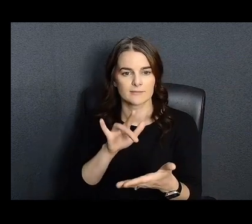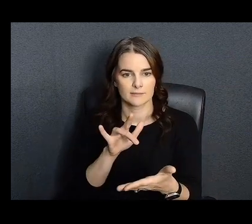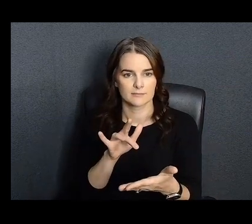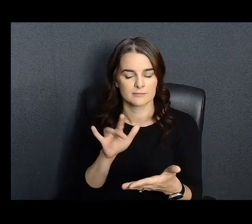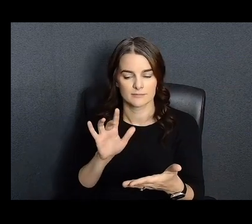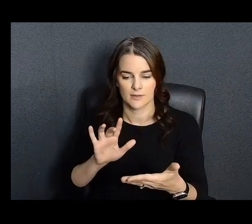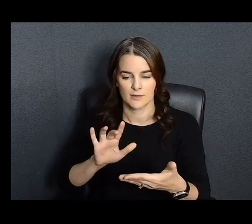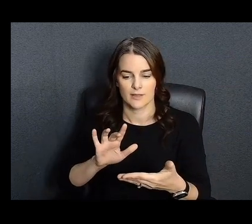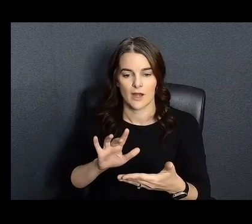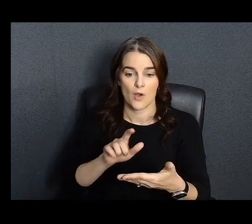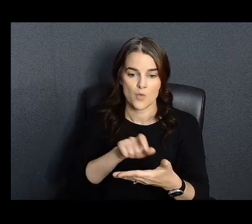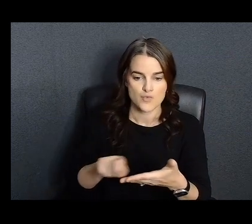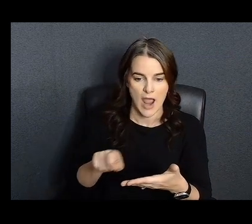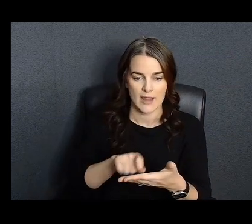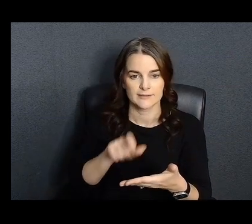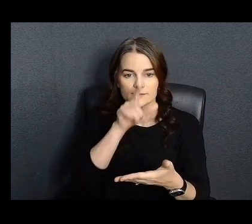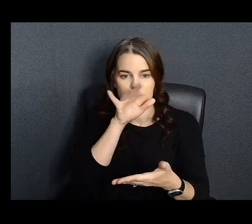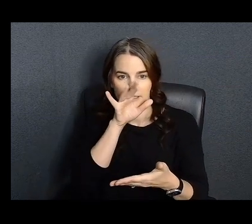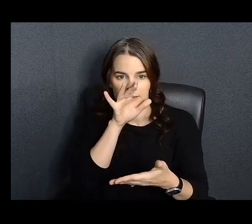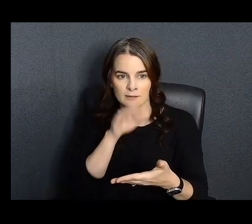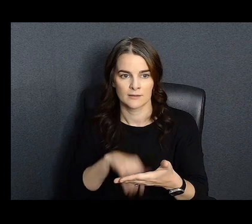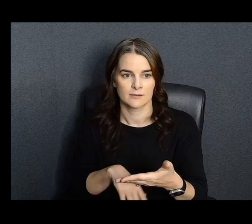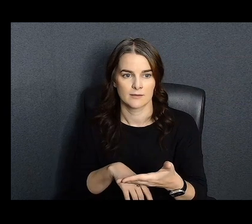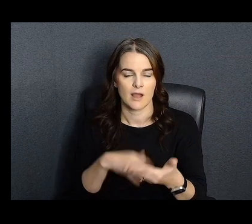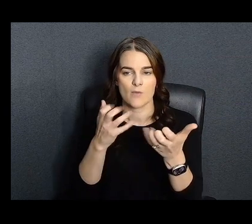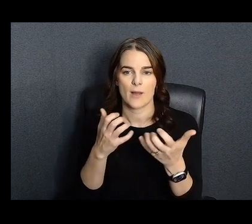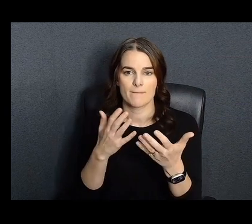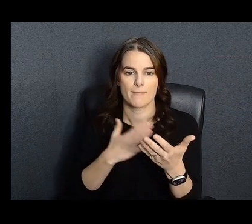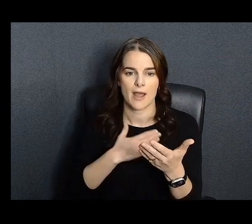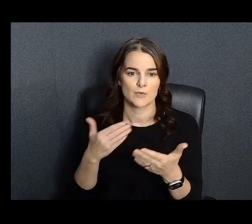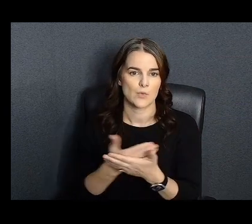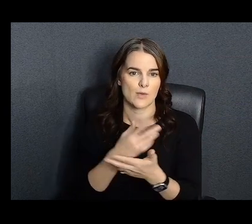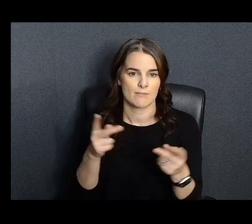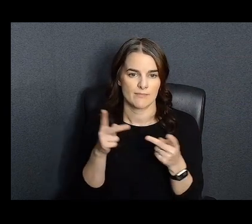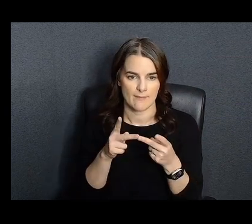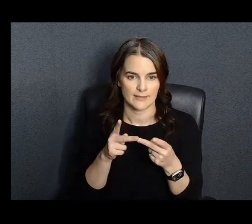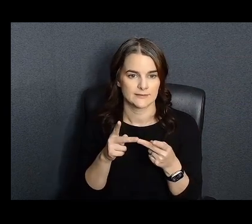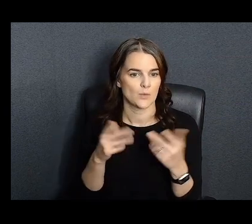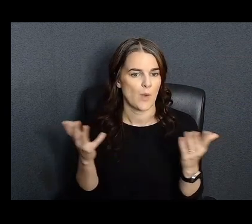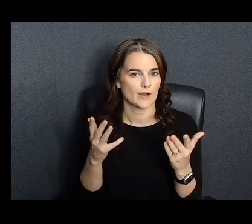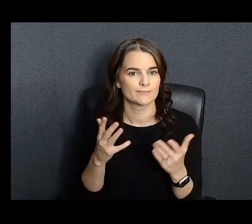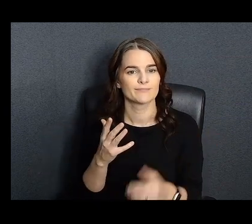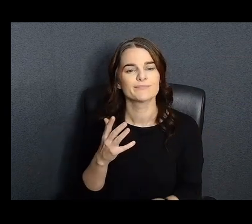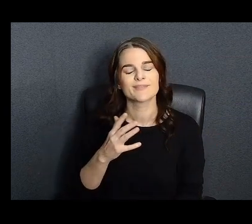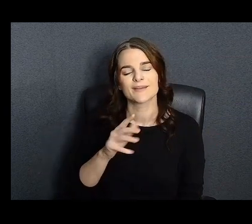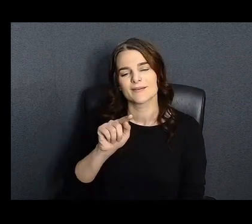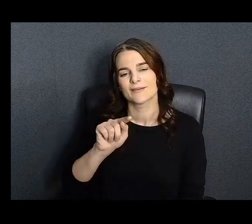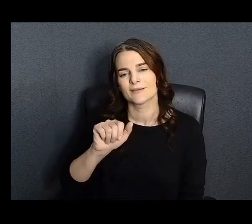And let's say I want my new place to be-- oh, I don't know. Maybe Target. I do like Target.